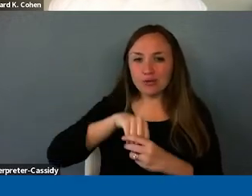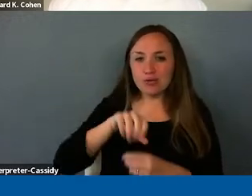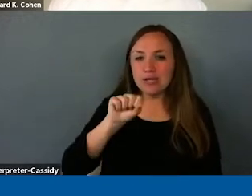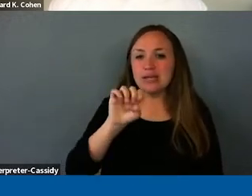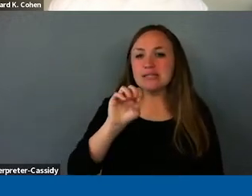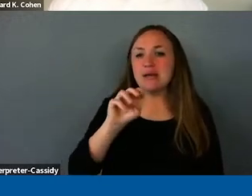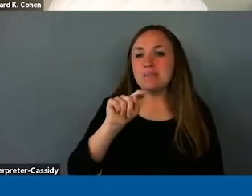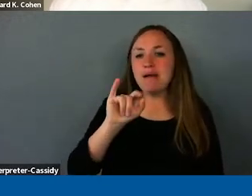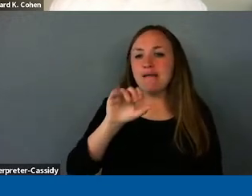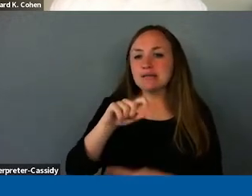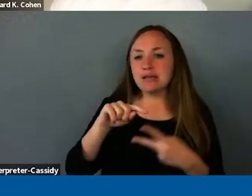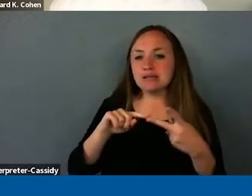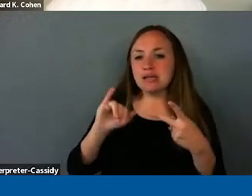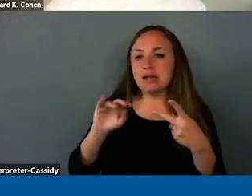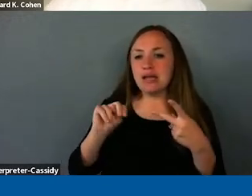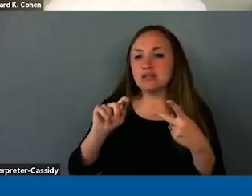You then use ARIA to fill in the gaps as necessary.